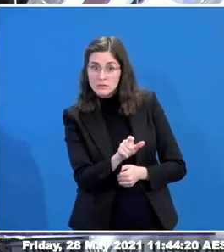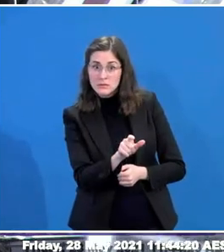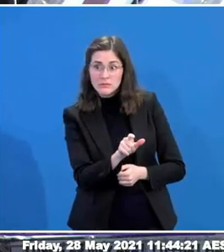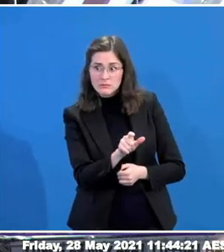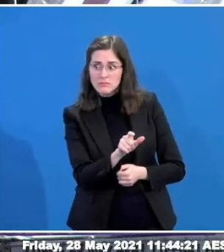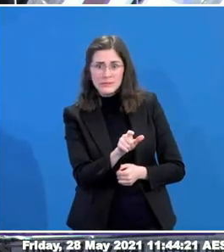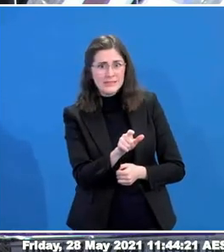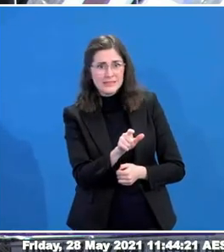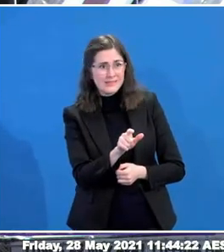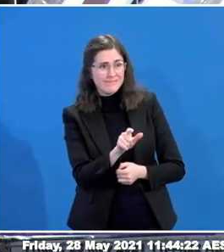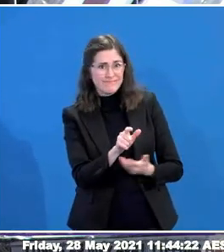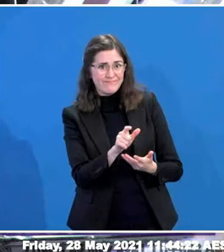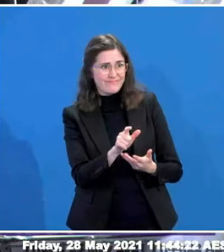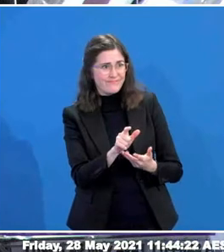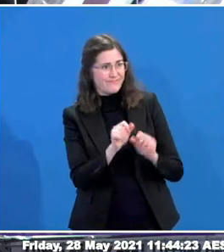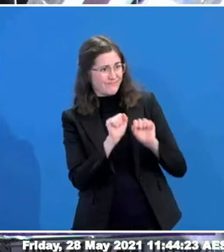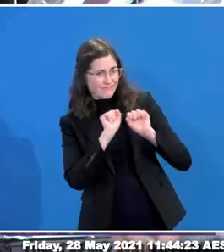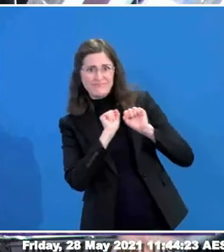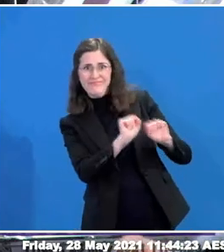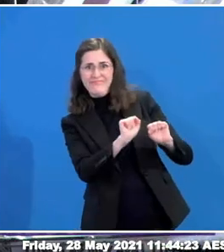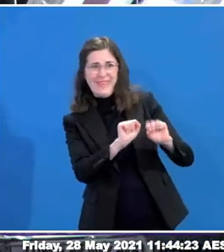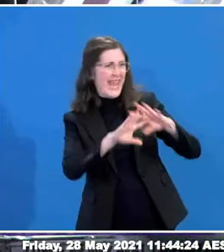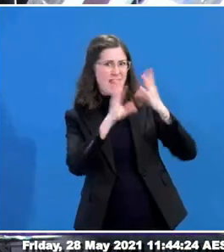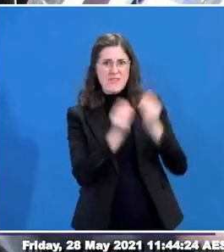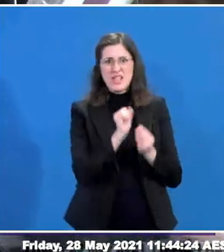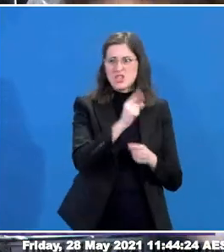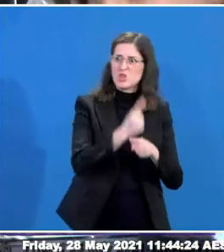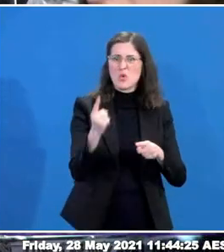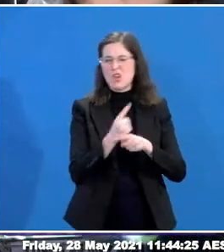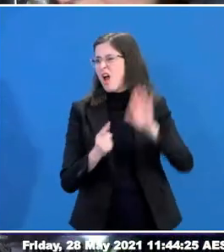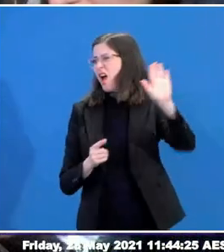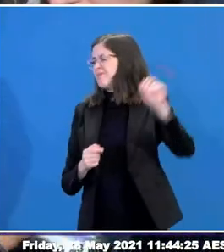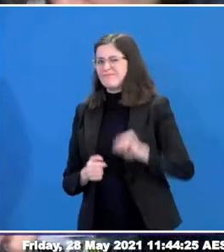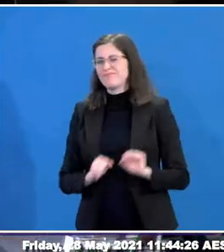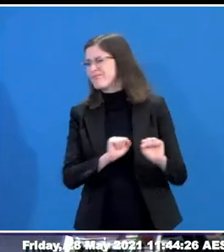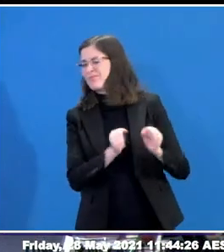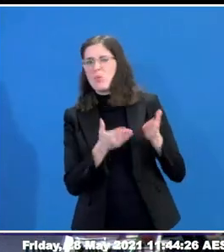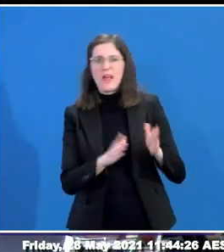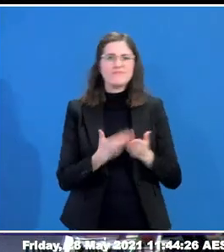to be characterised in everything they do as unreasonable and querulent? No, I don't believe so.